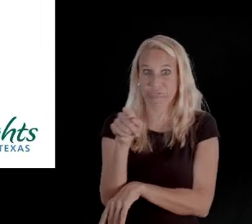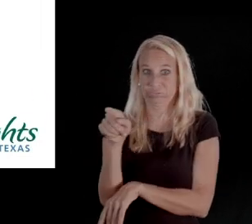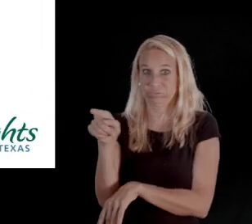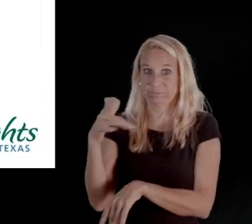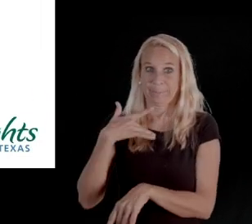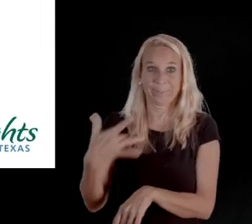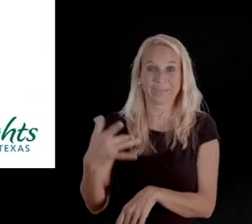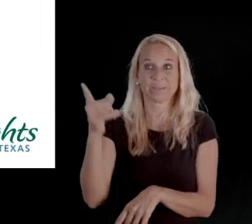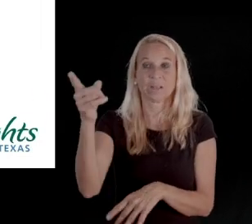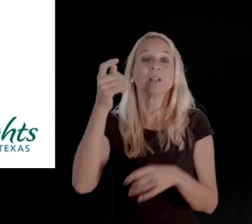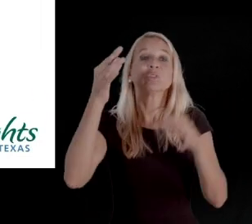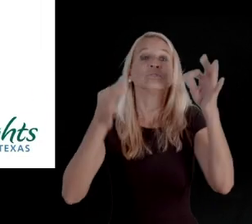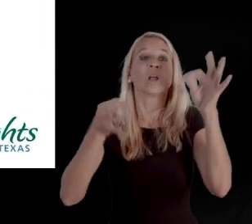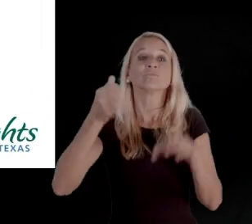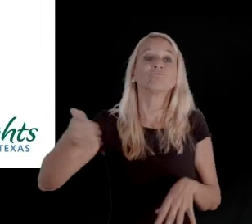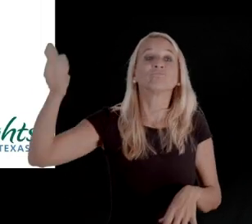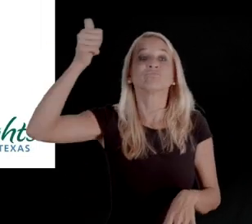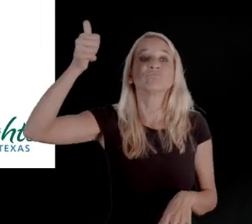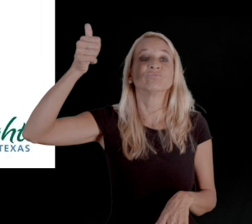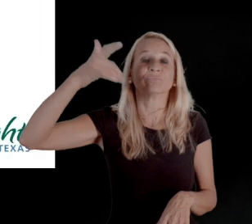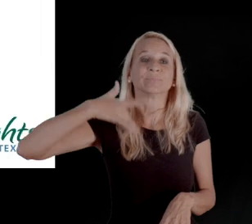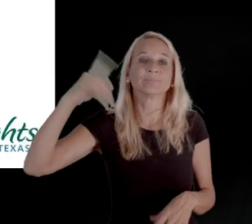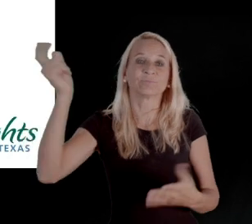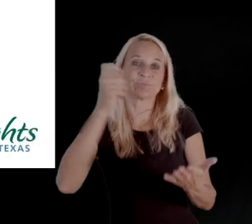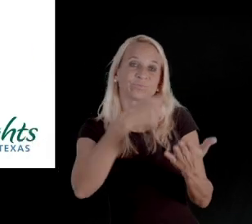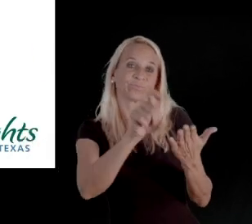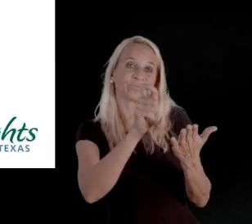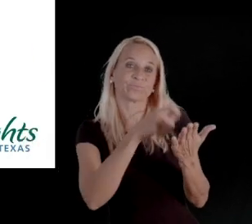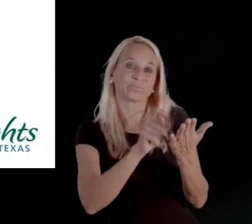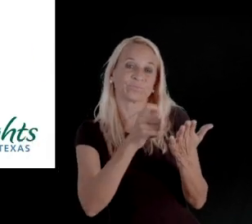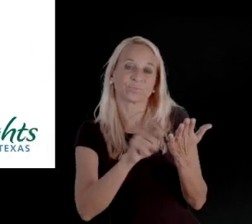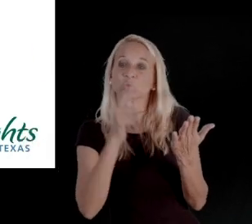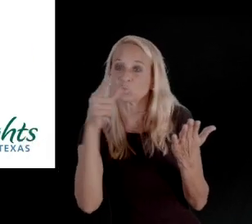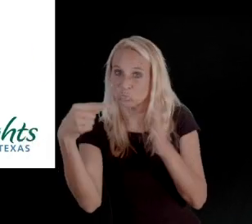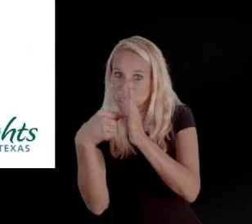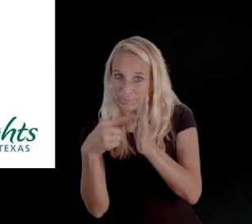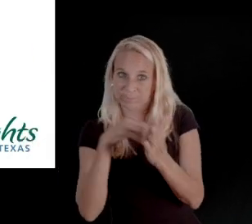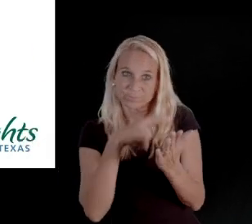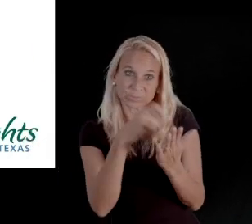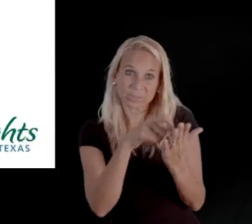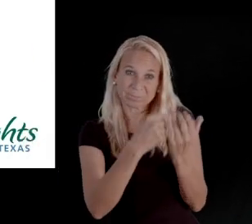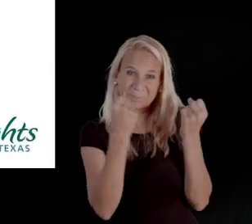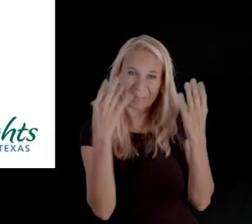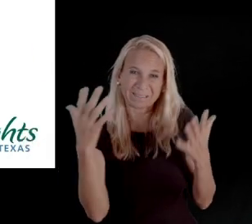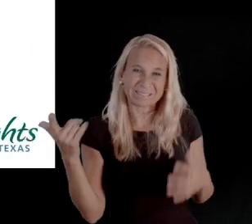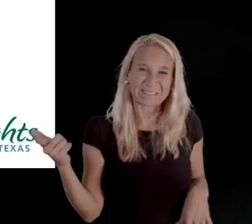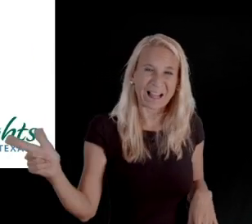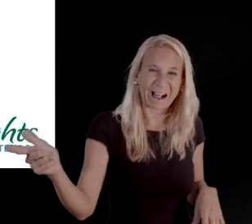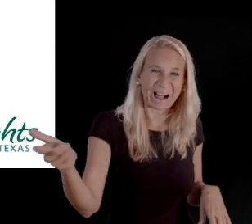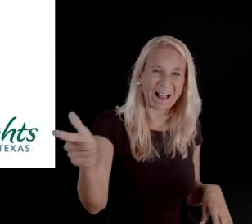on the line and who they're there representing. Now I will say when it comes to the managed care companies,